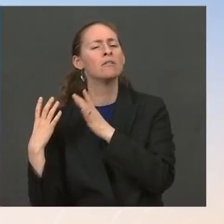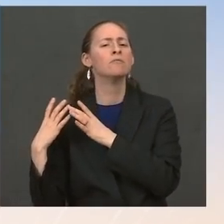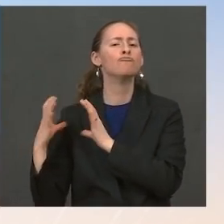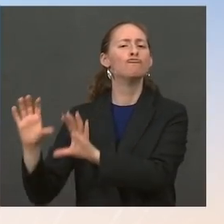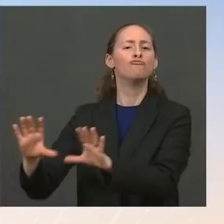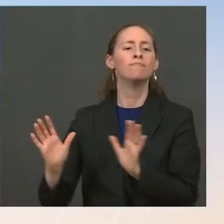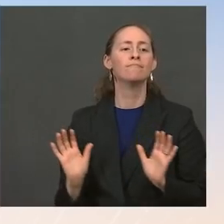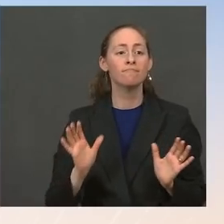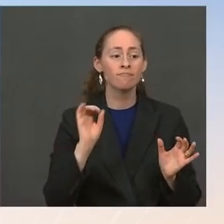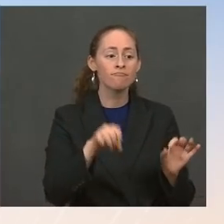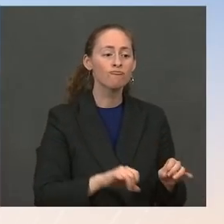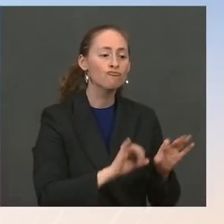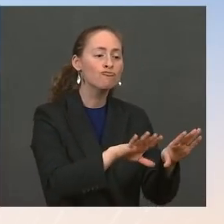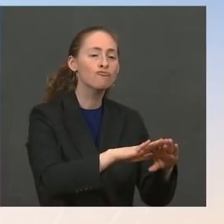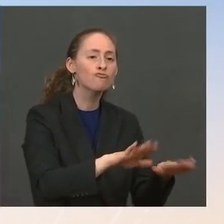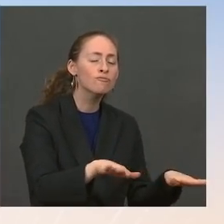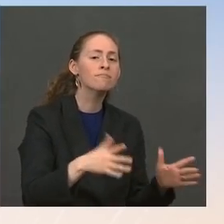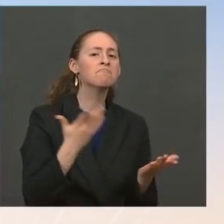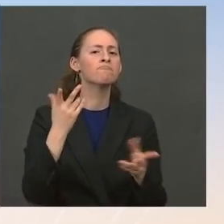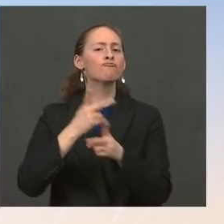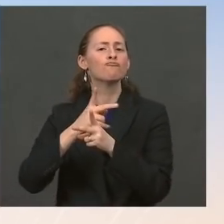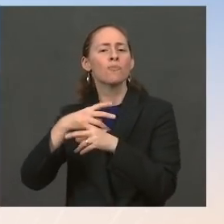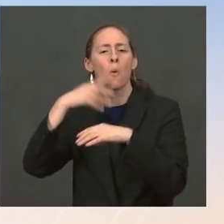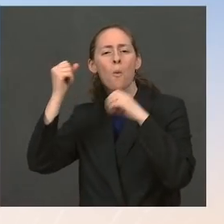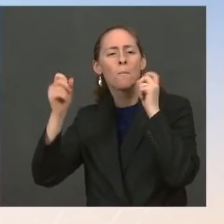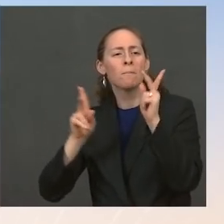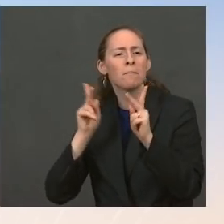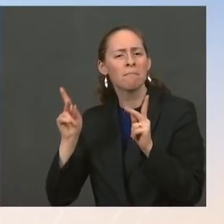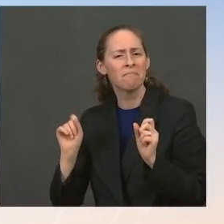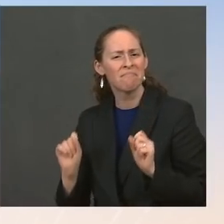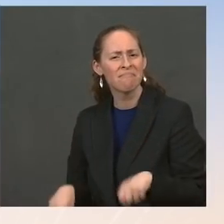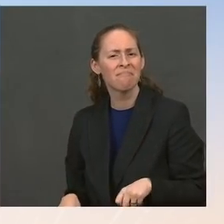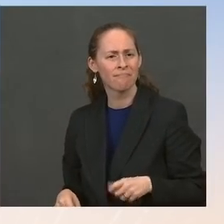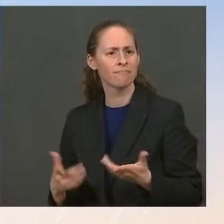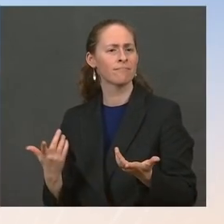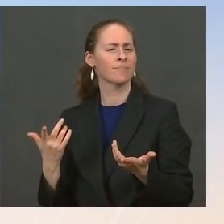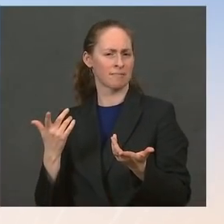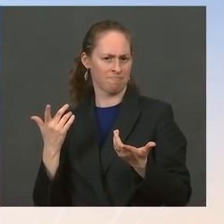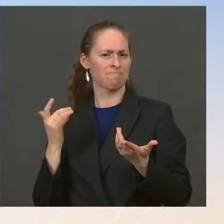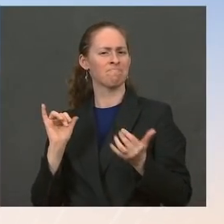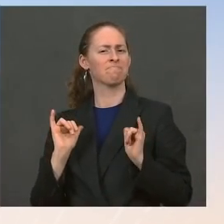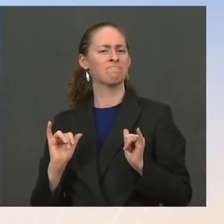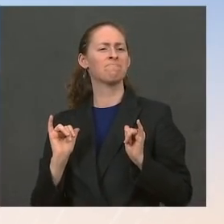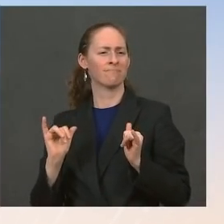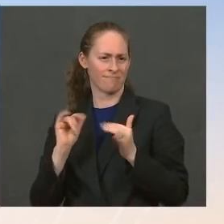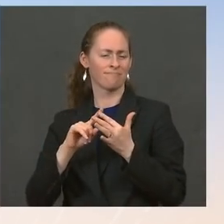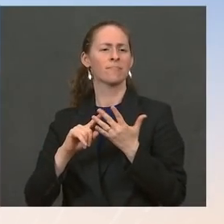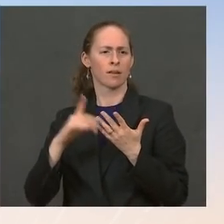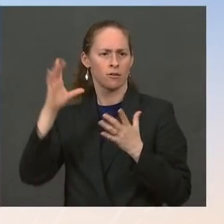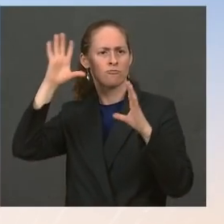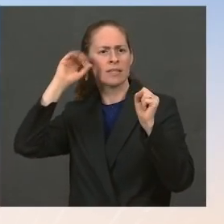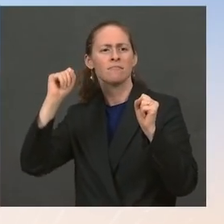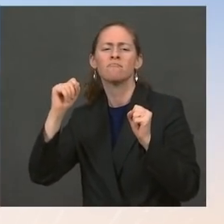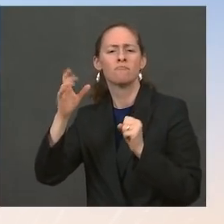Those are all components that are solidly in this package. And he won't raise taxes on people making less than $400,000 a year.